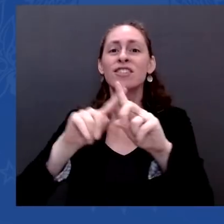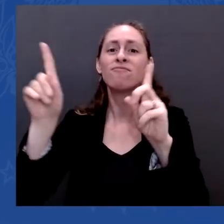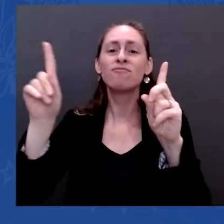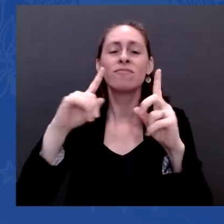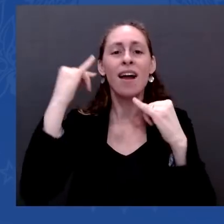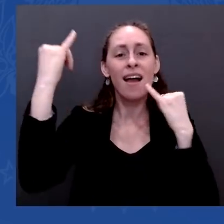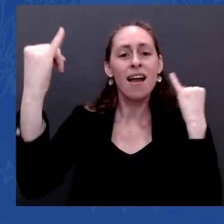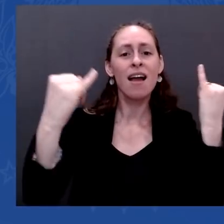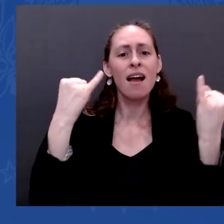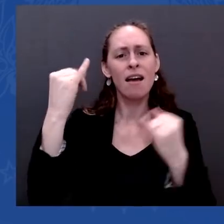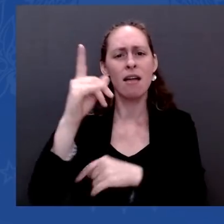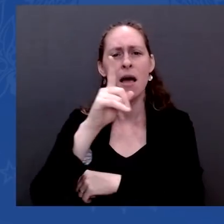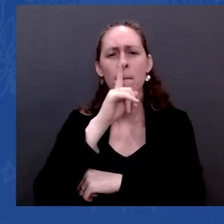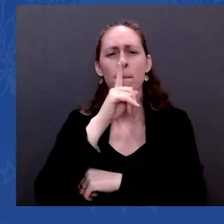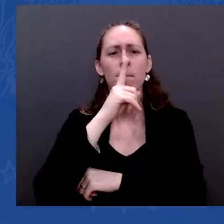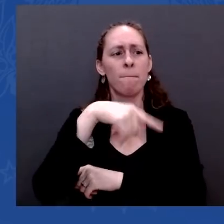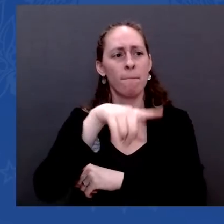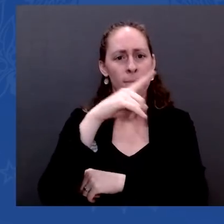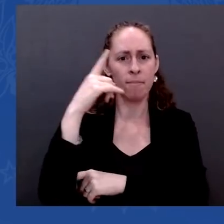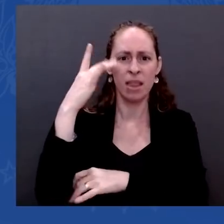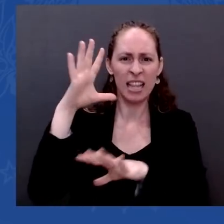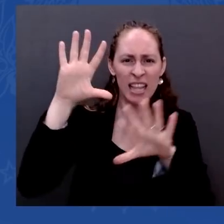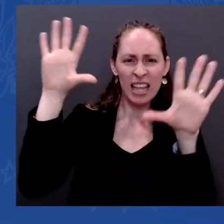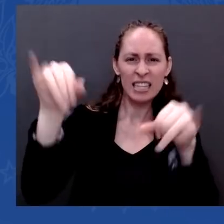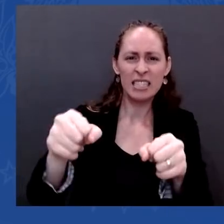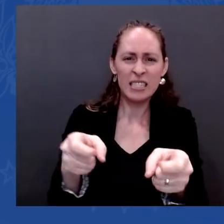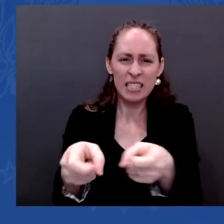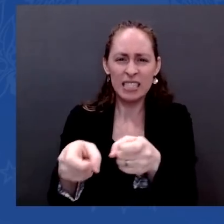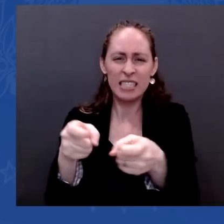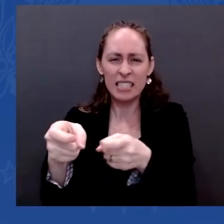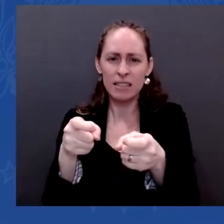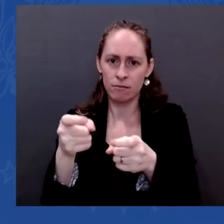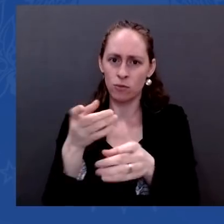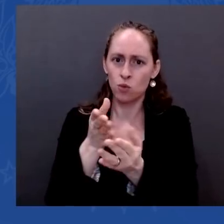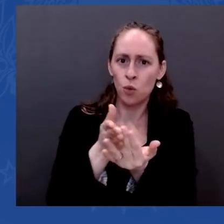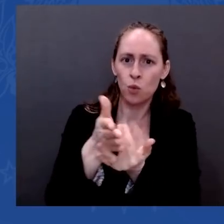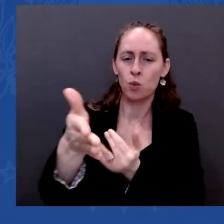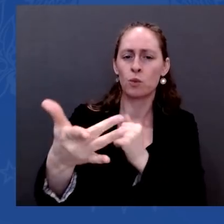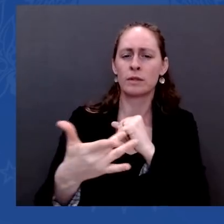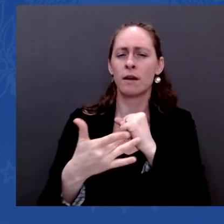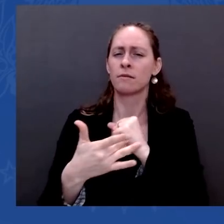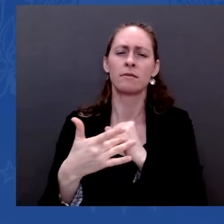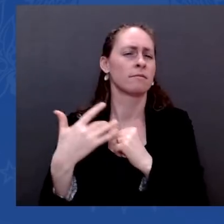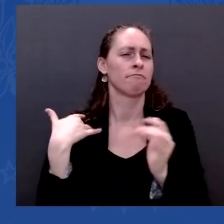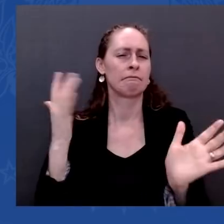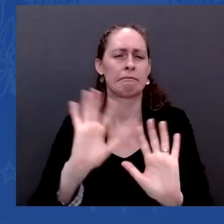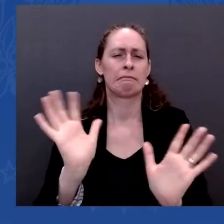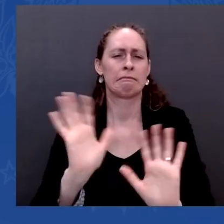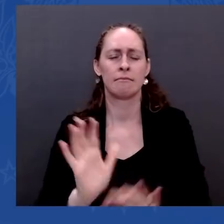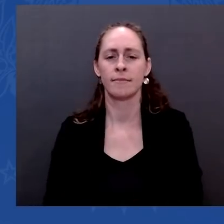into the European institutions and to finally realize a Europe that is whole, free, and at peace.